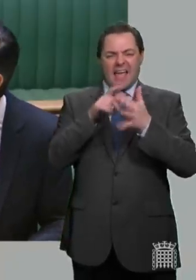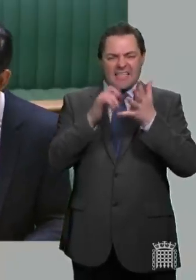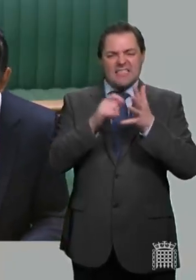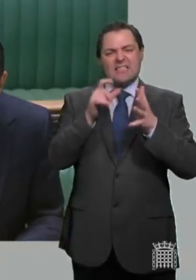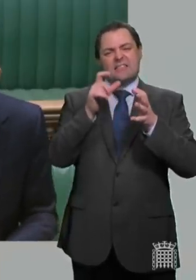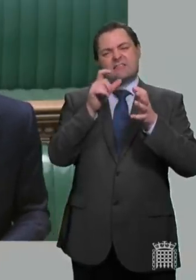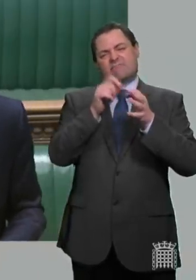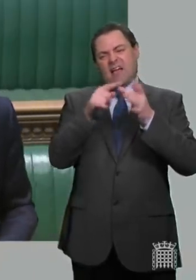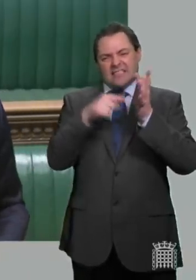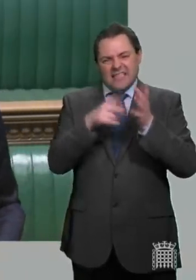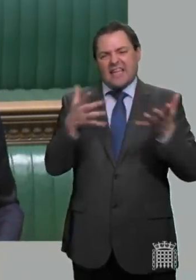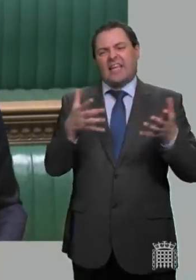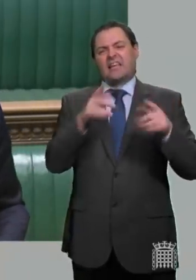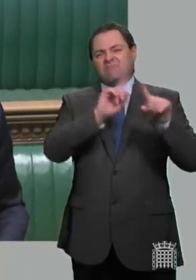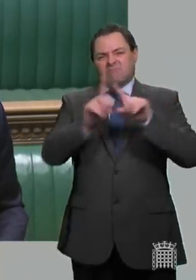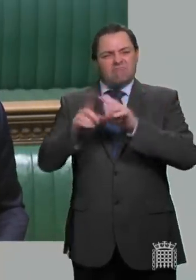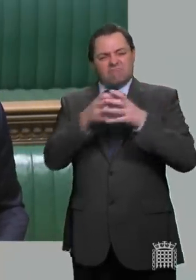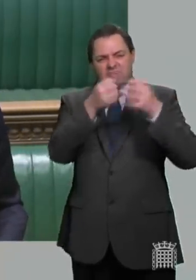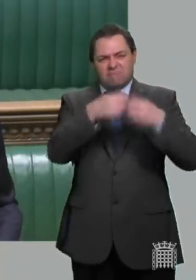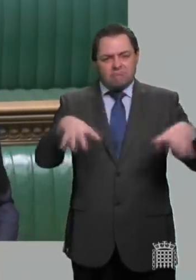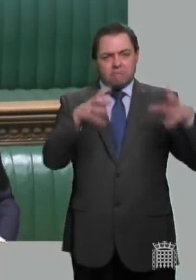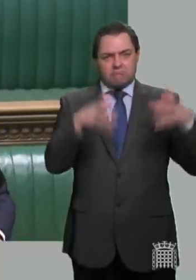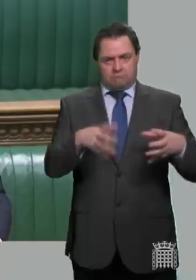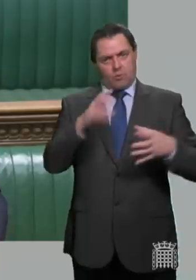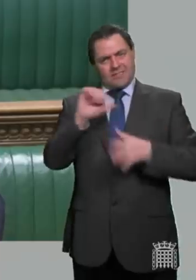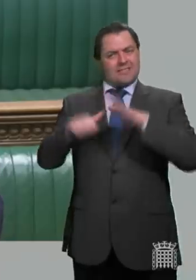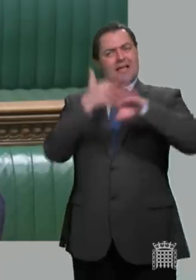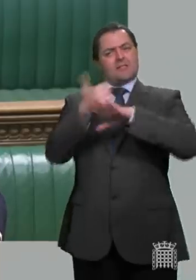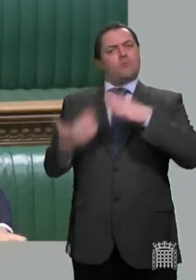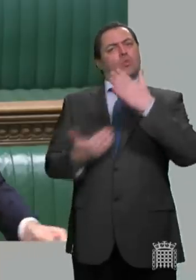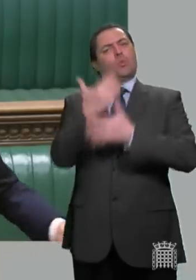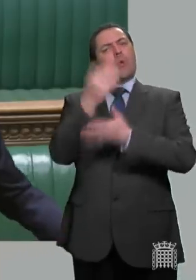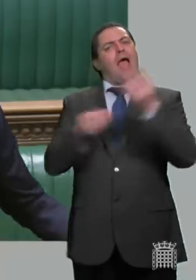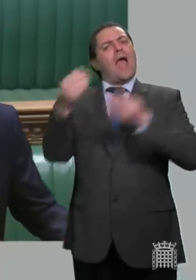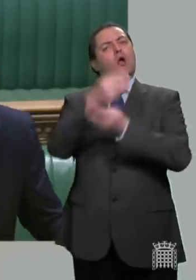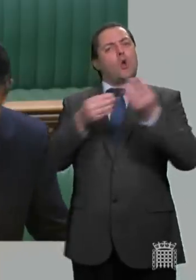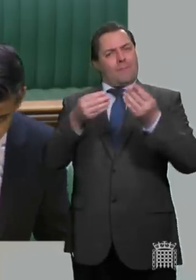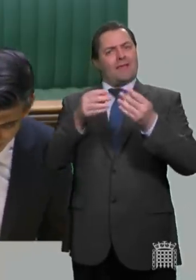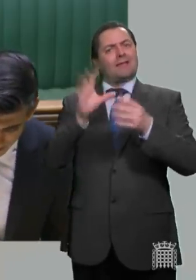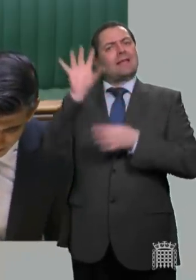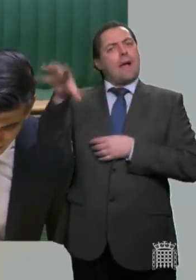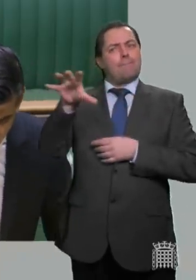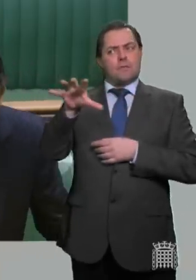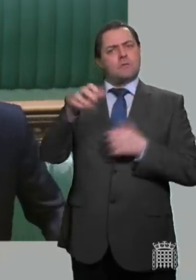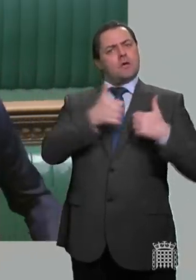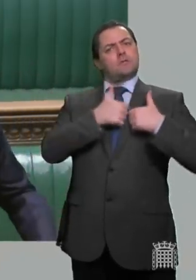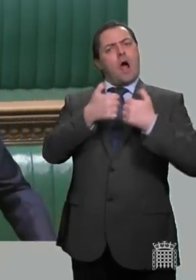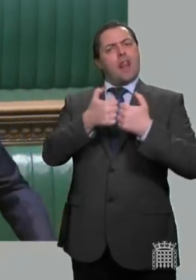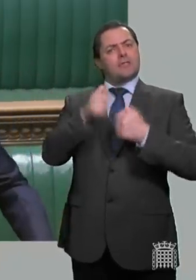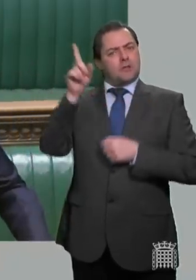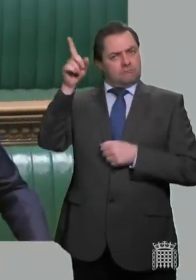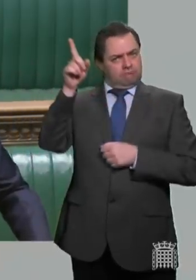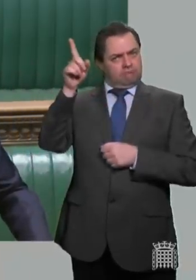Government, we will establish a new economic campus in Darlington. I know my hon. Friend